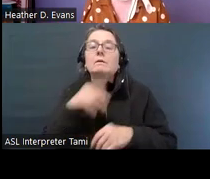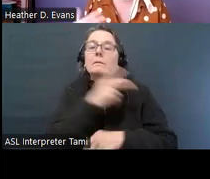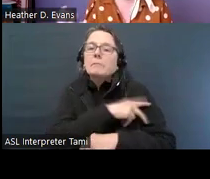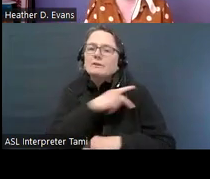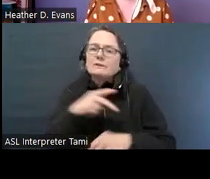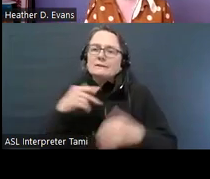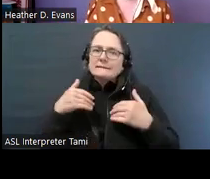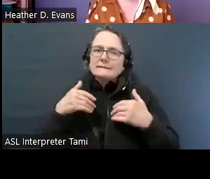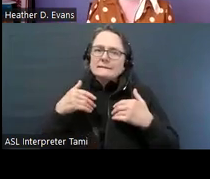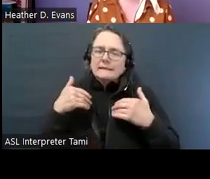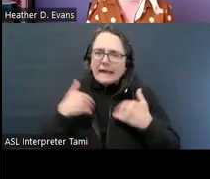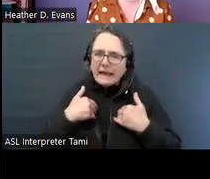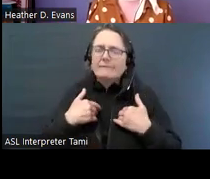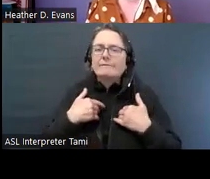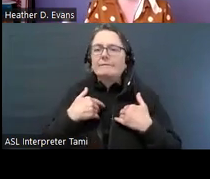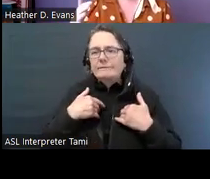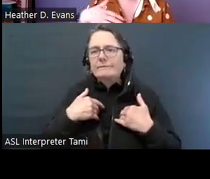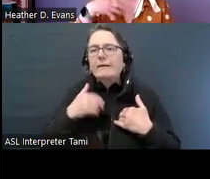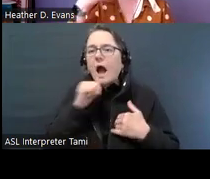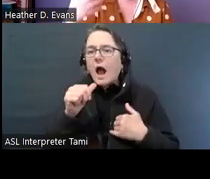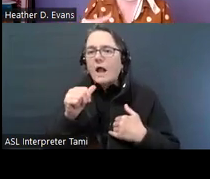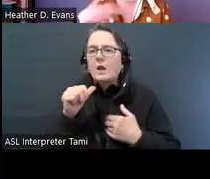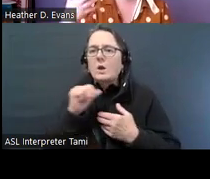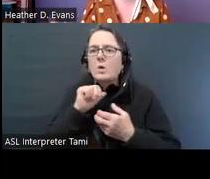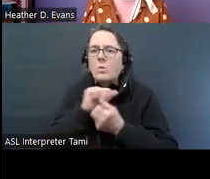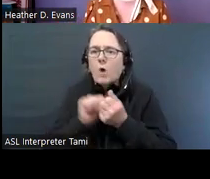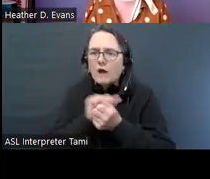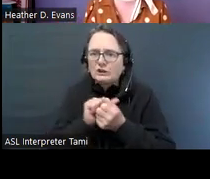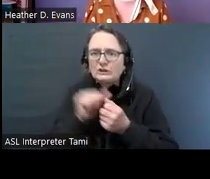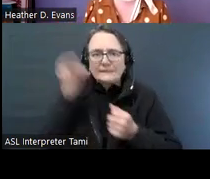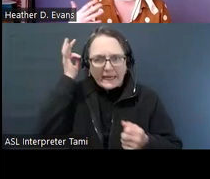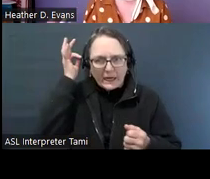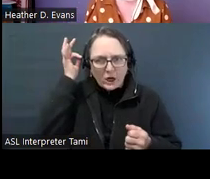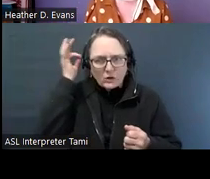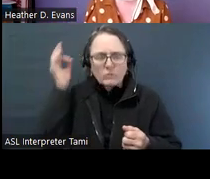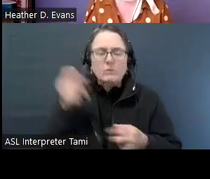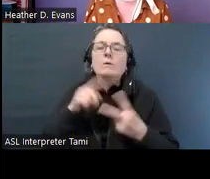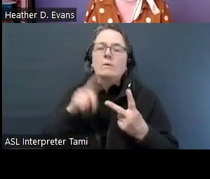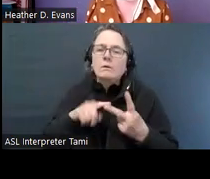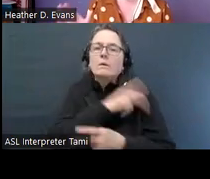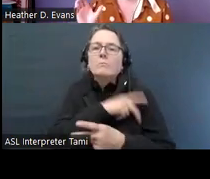That's a little extra information, but it's neutral and it describes what's going on there.